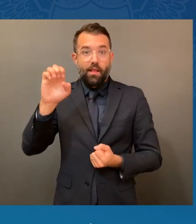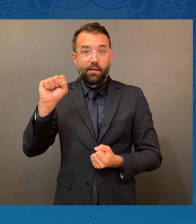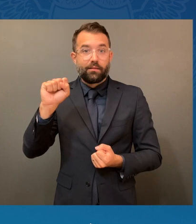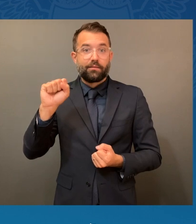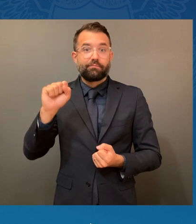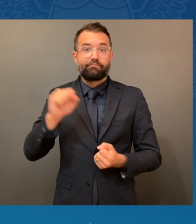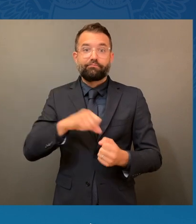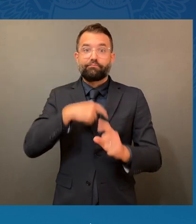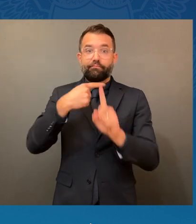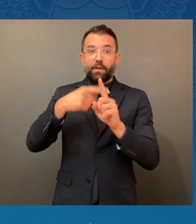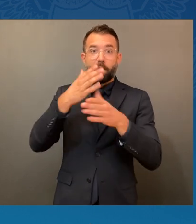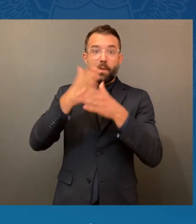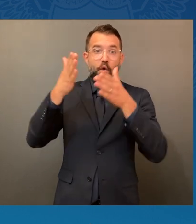In that mission,